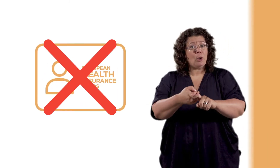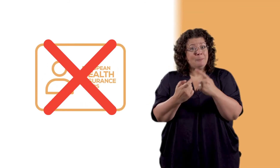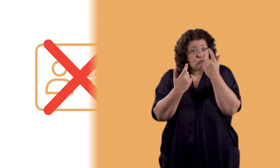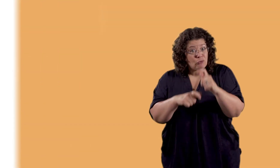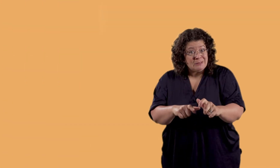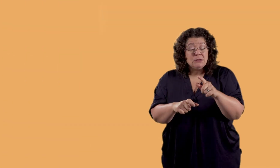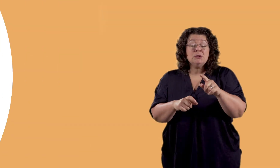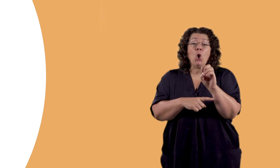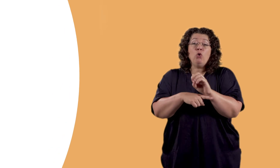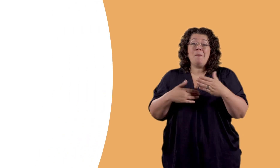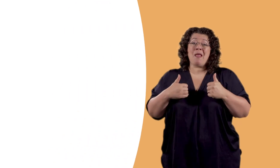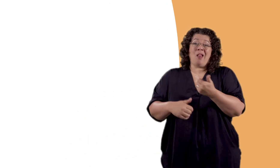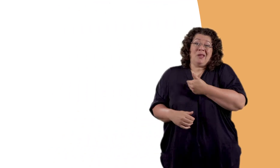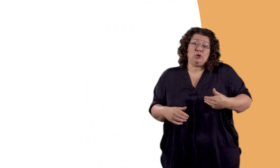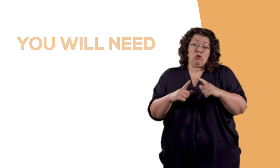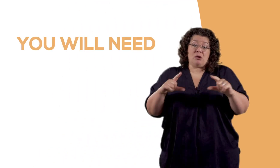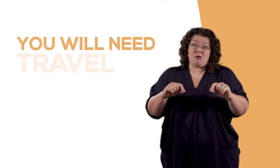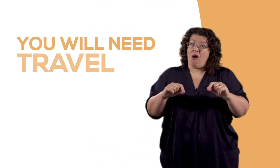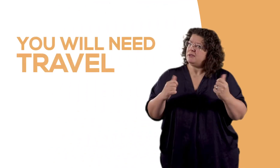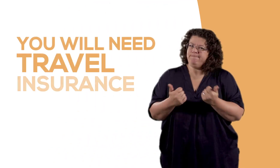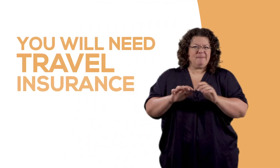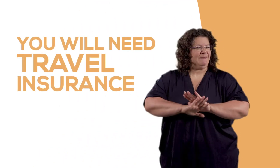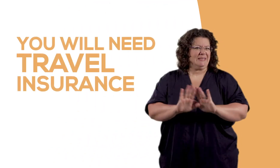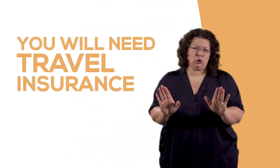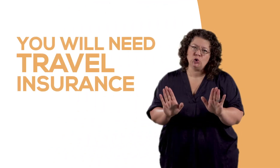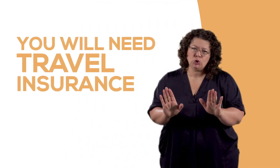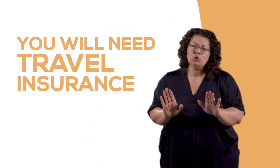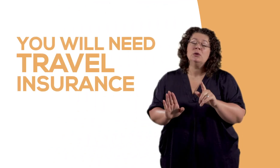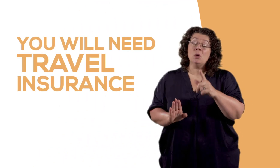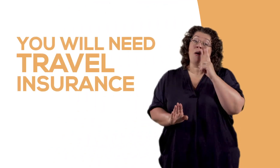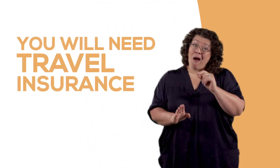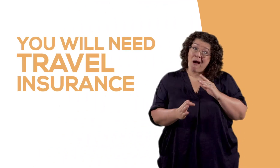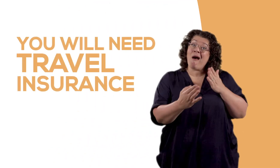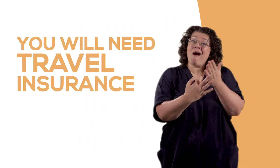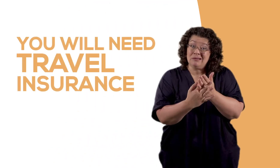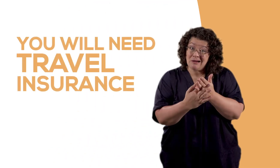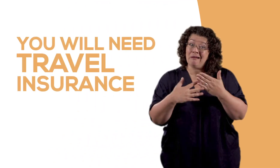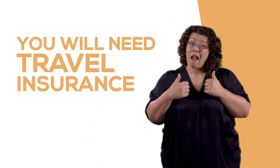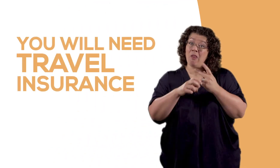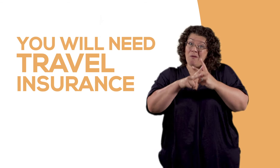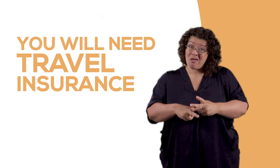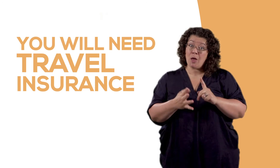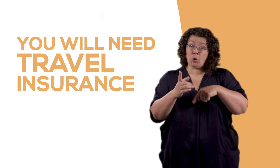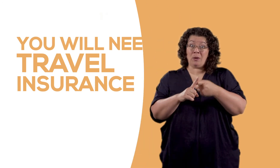so while you still be able to access healthcare in the UK, you should consider buying private travel insurance, as you may be